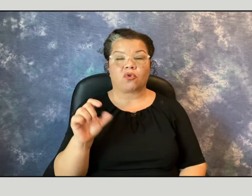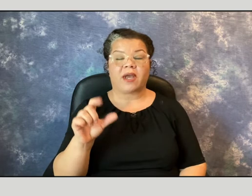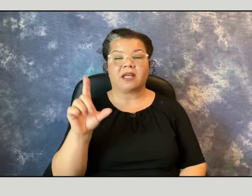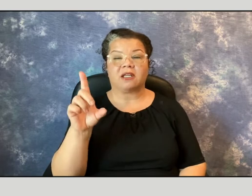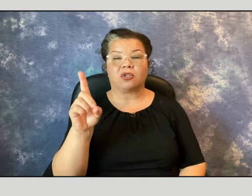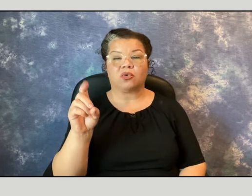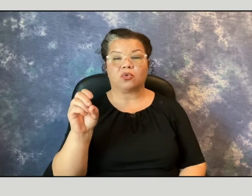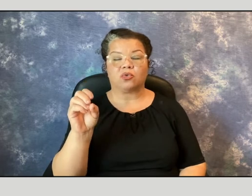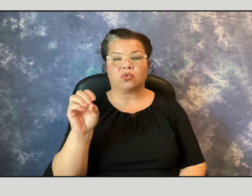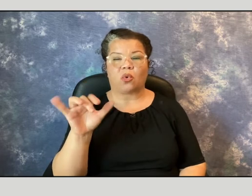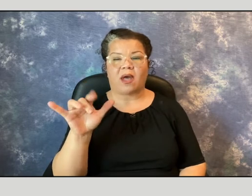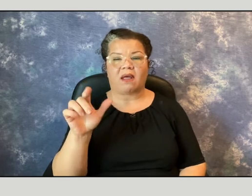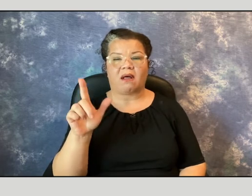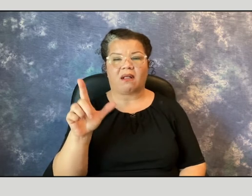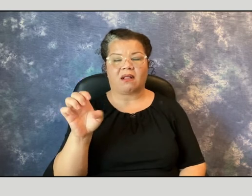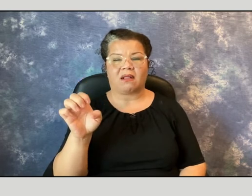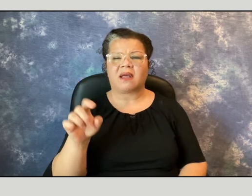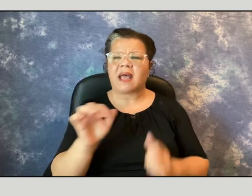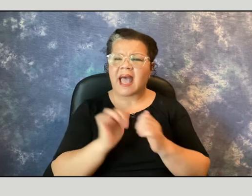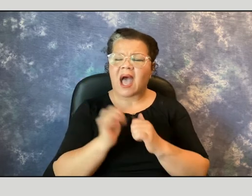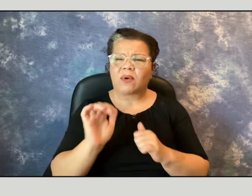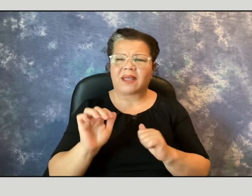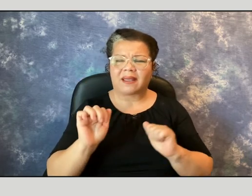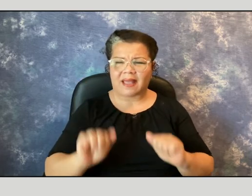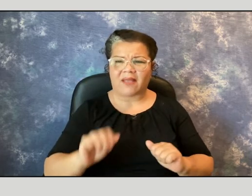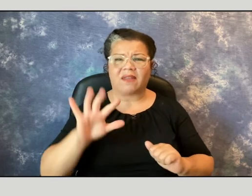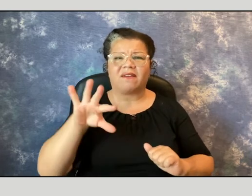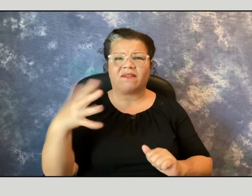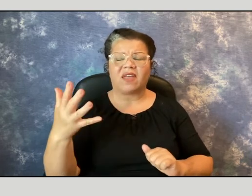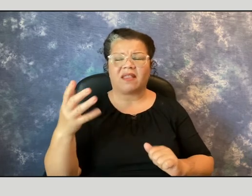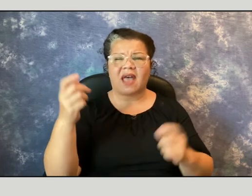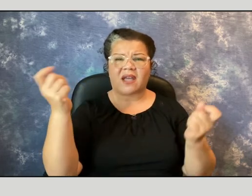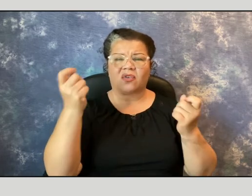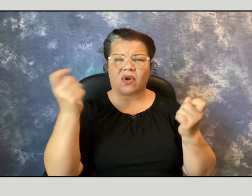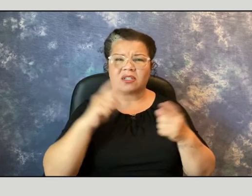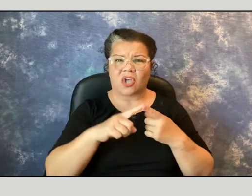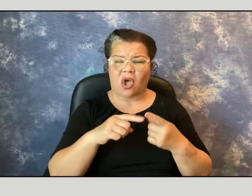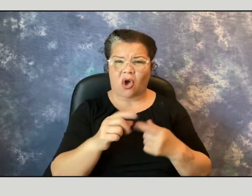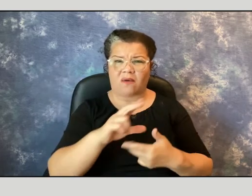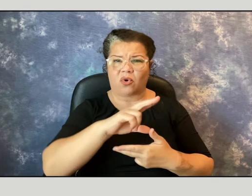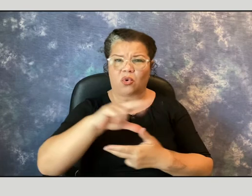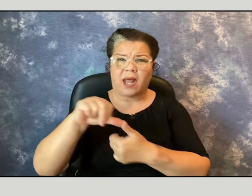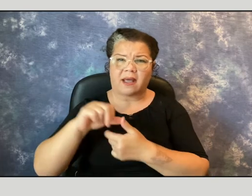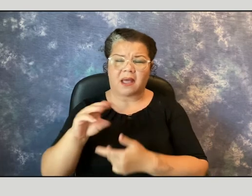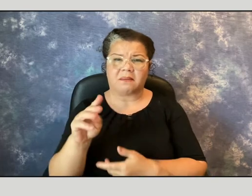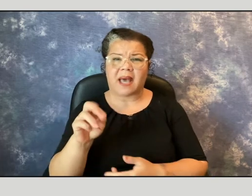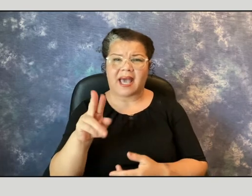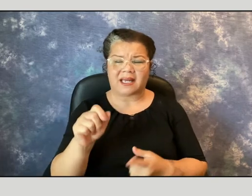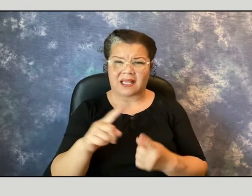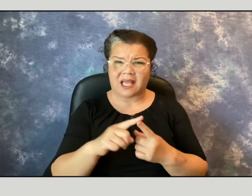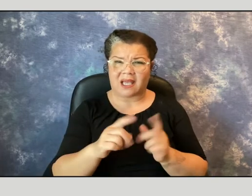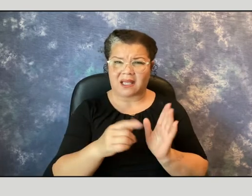"How can the fifth anniversary of Hurricane Maria this fall serve not only as a moment of commemoration,